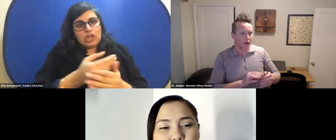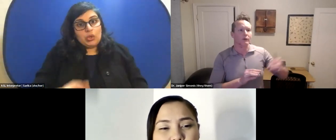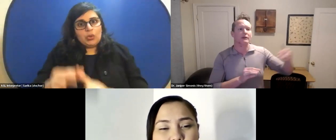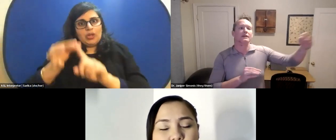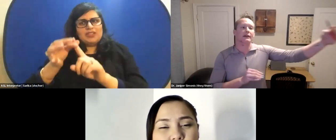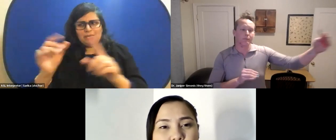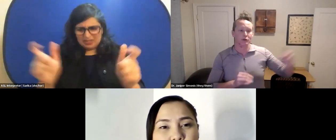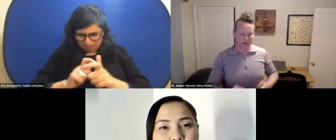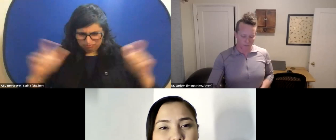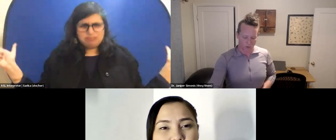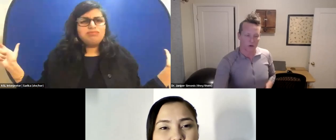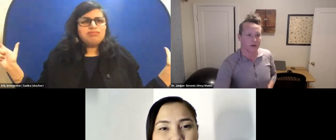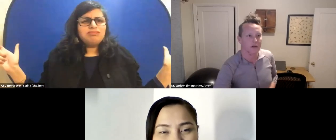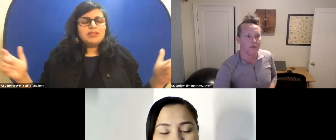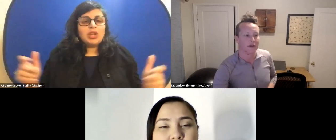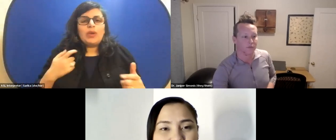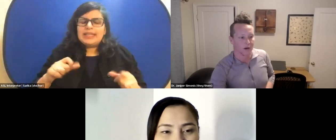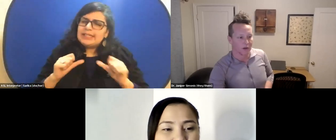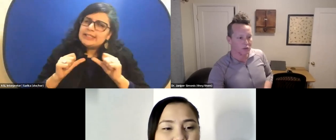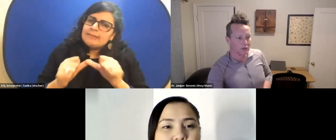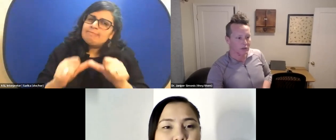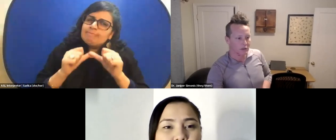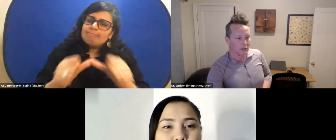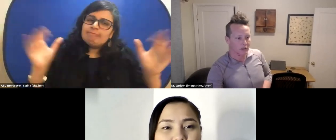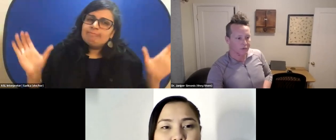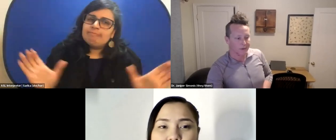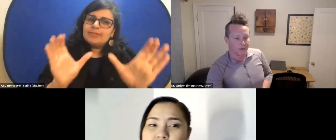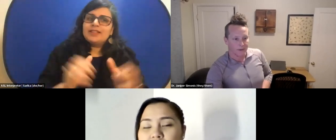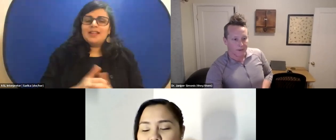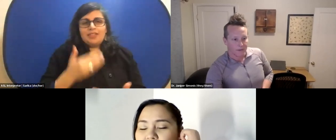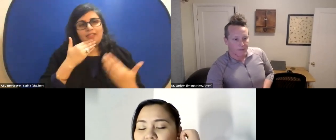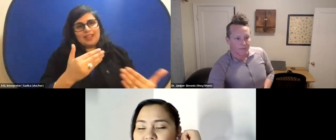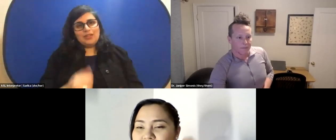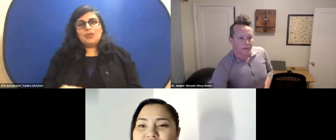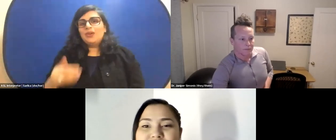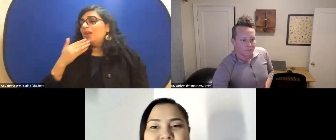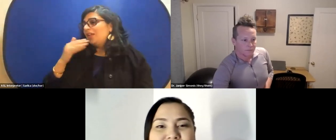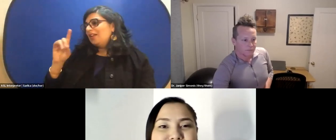are substantial and long-term. We cannot allow them to add a new exception. We need to